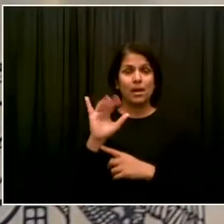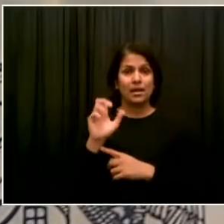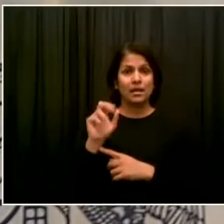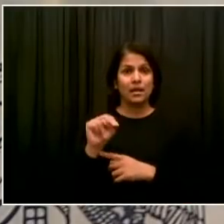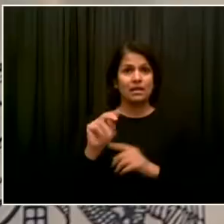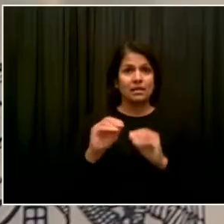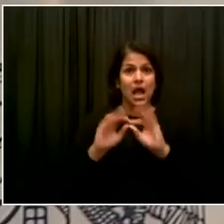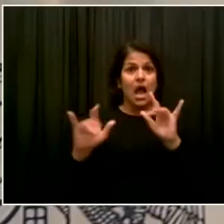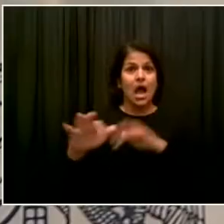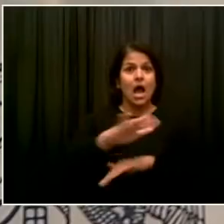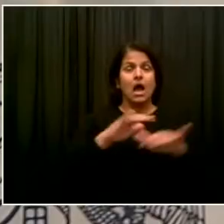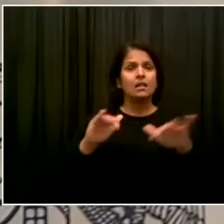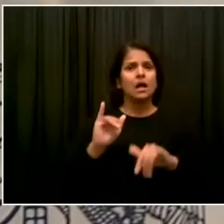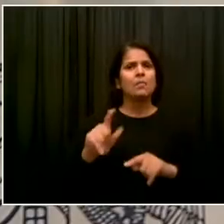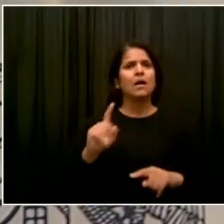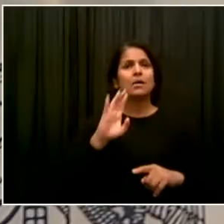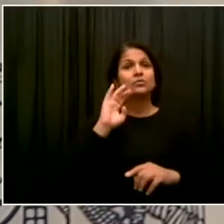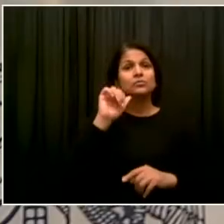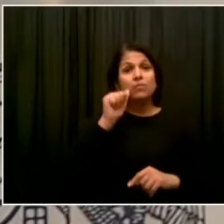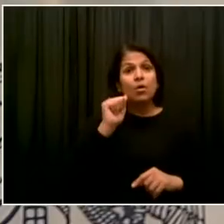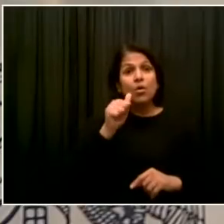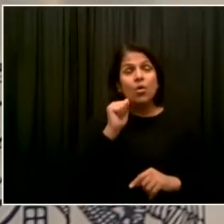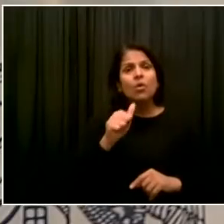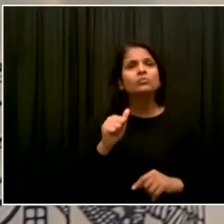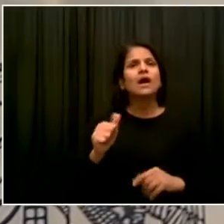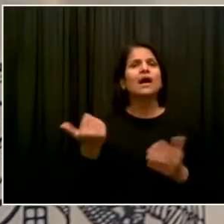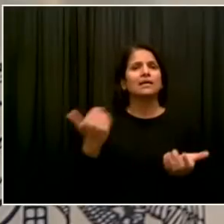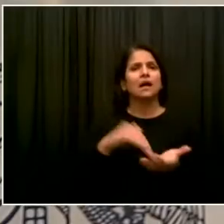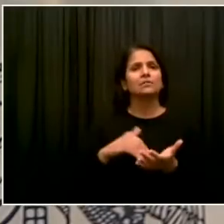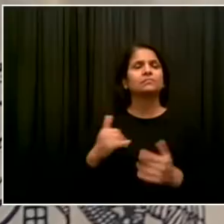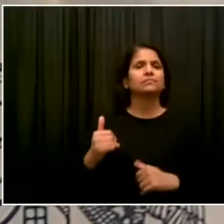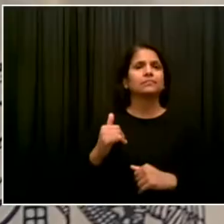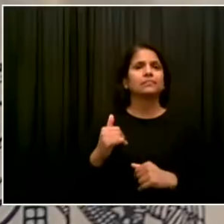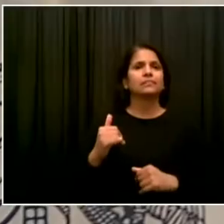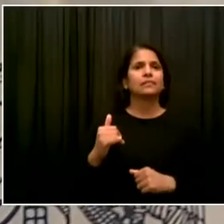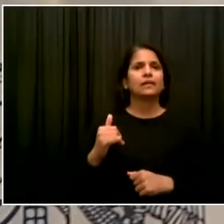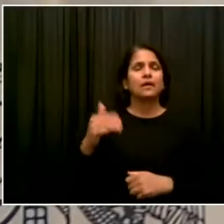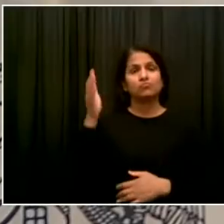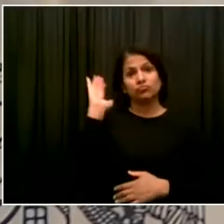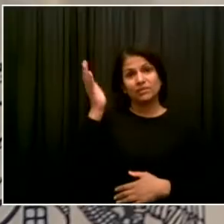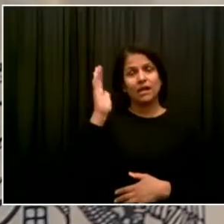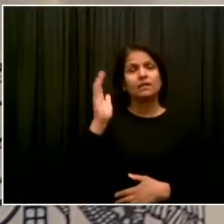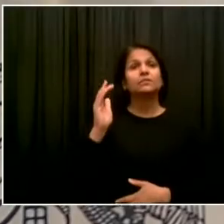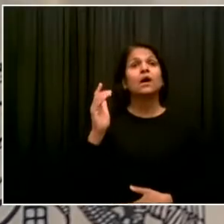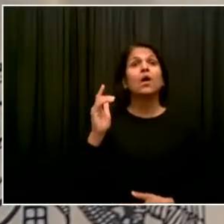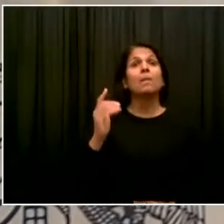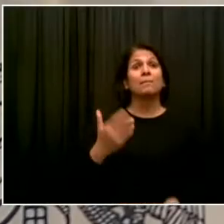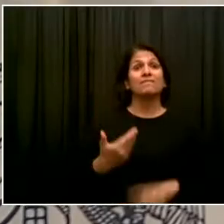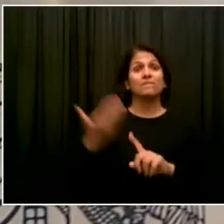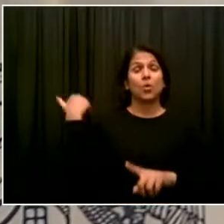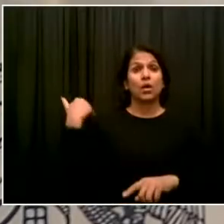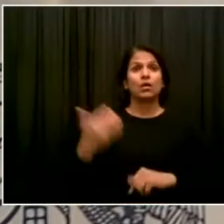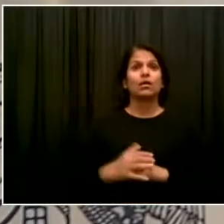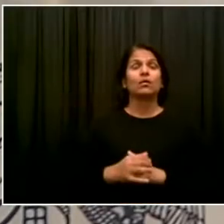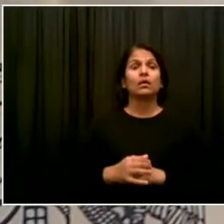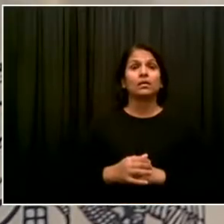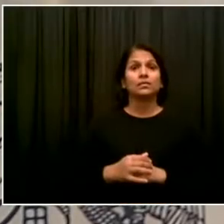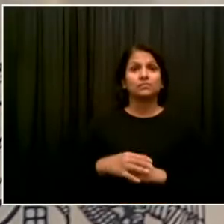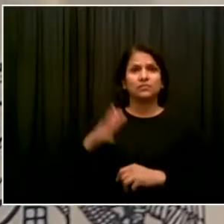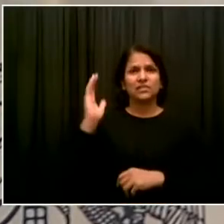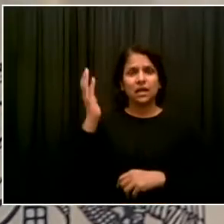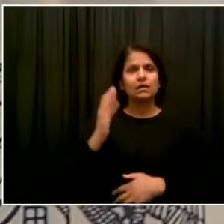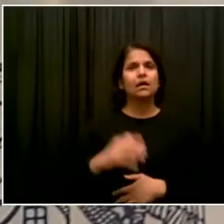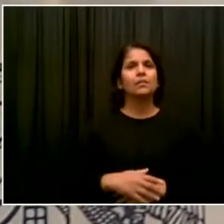EVERYTHIG NGOING